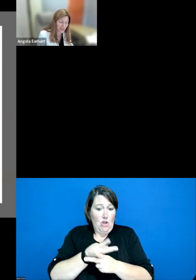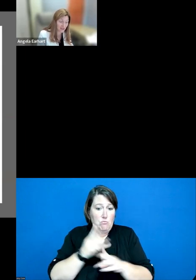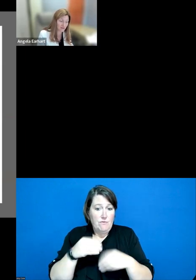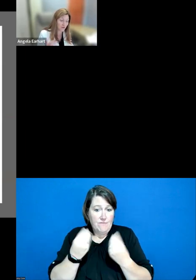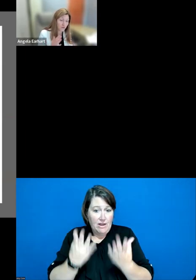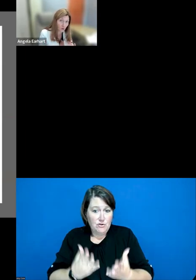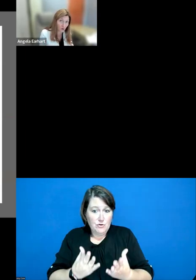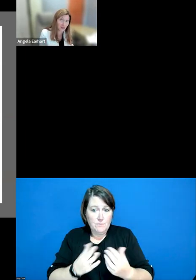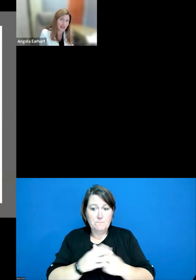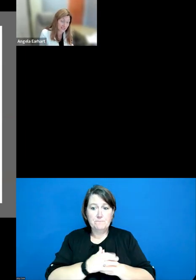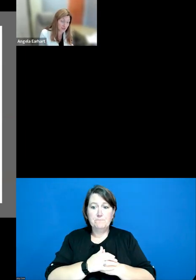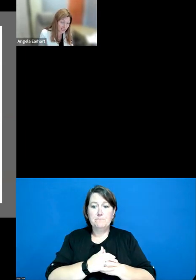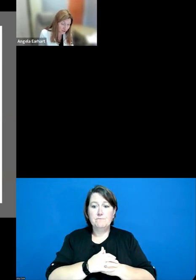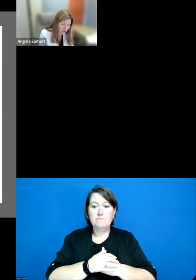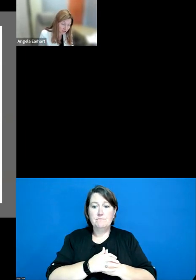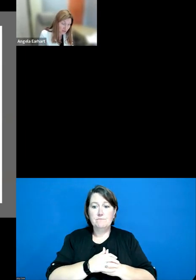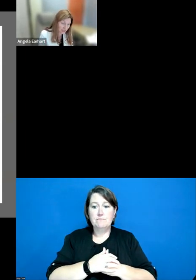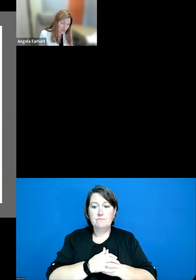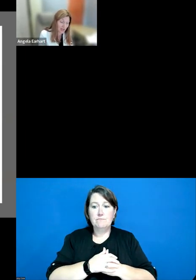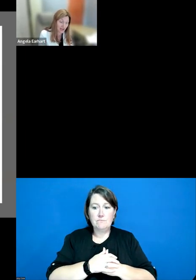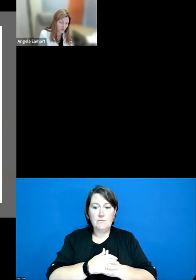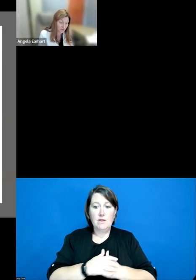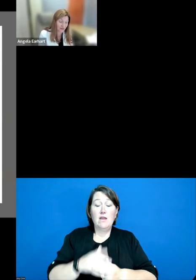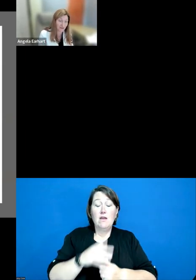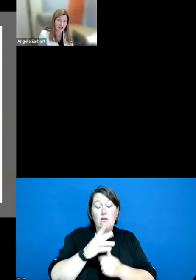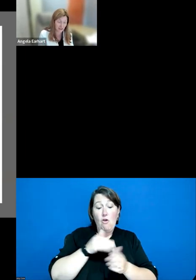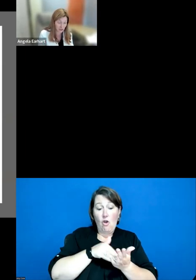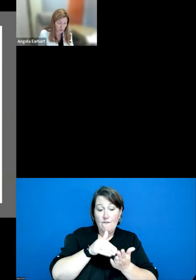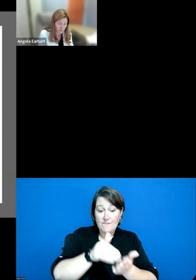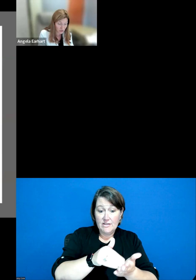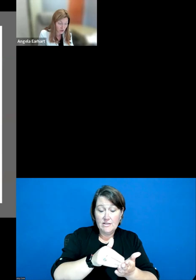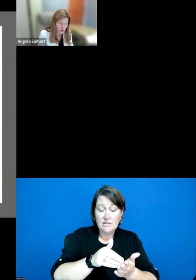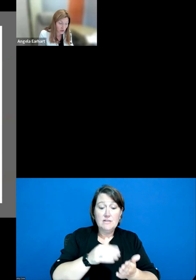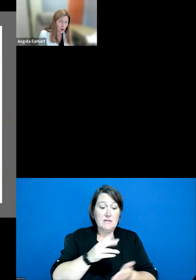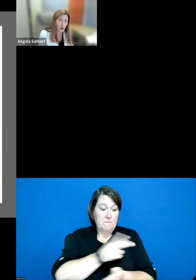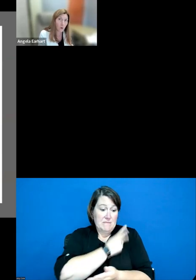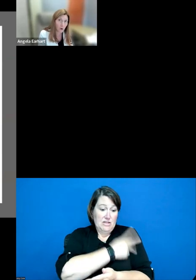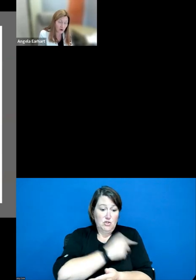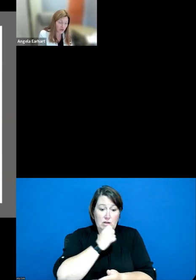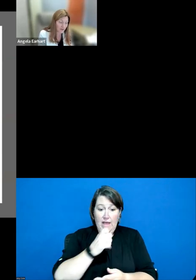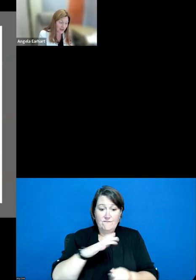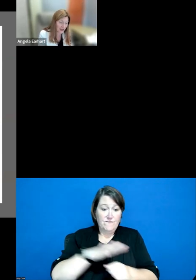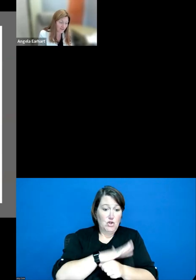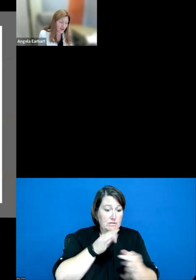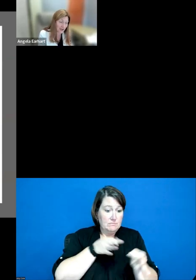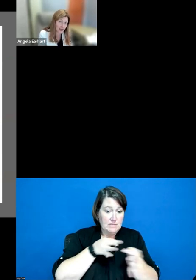get their full explanation until after they've had an interpreter or if they have had